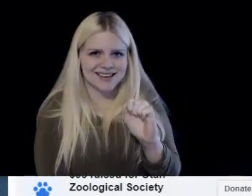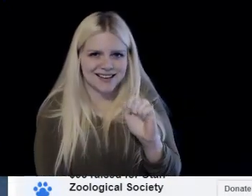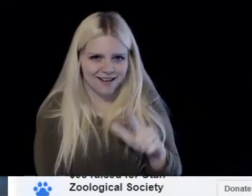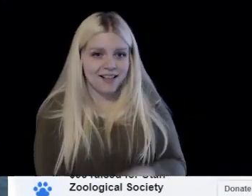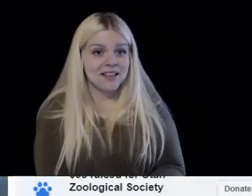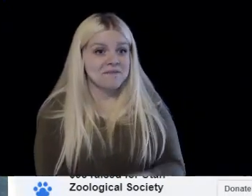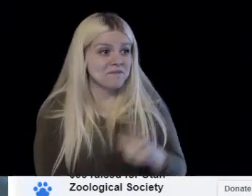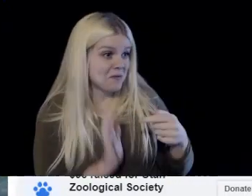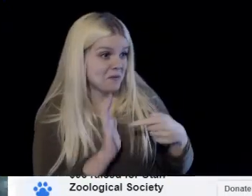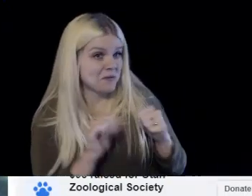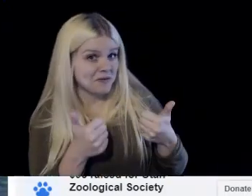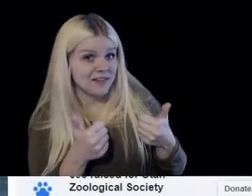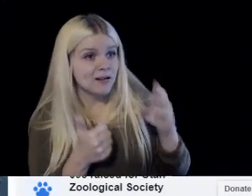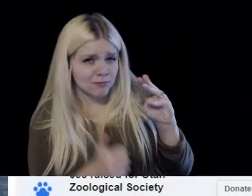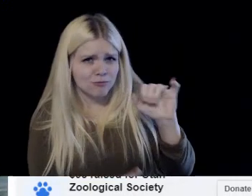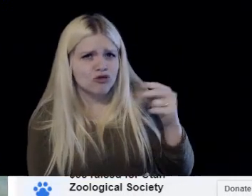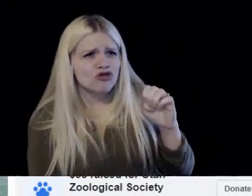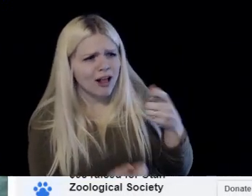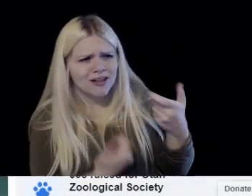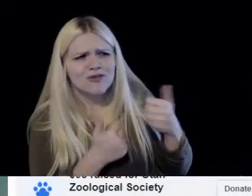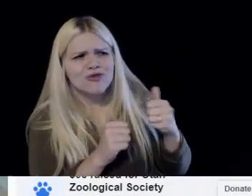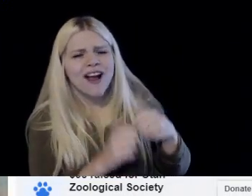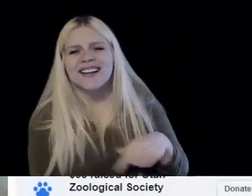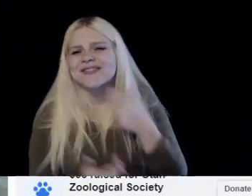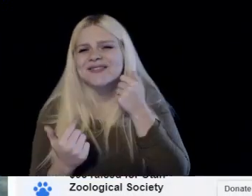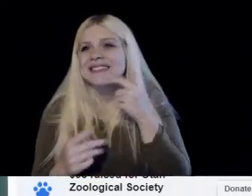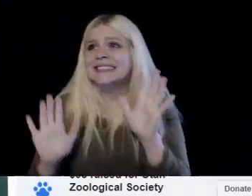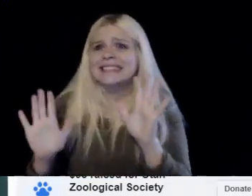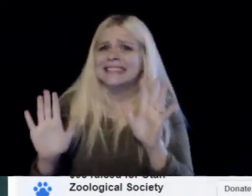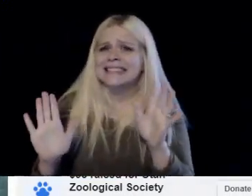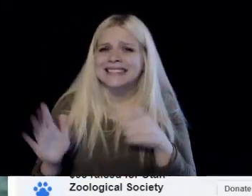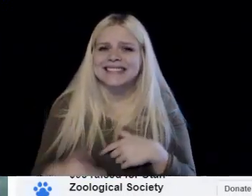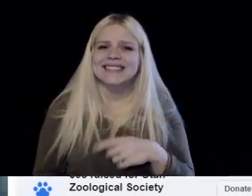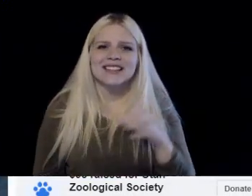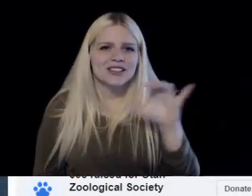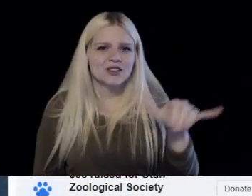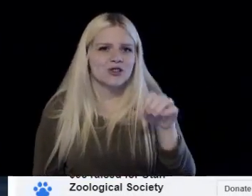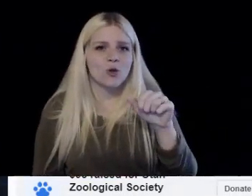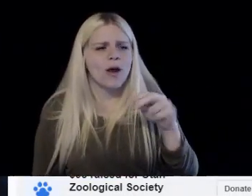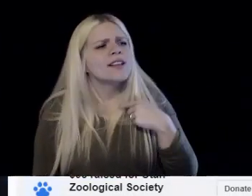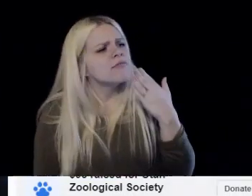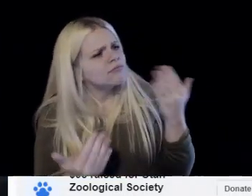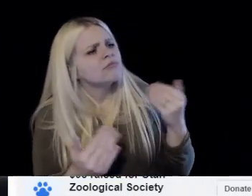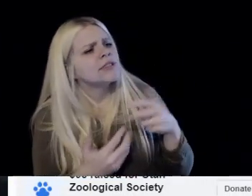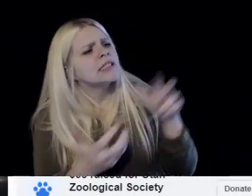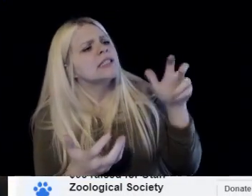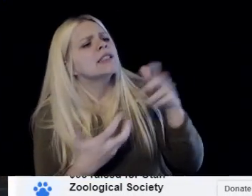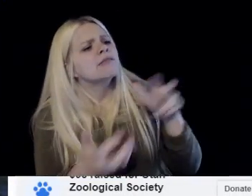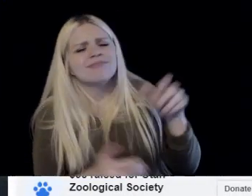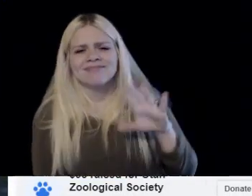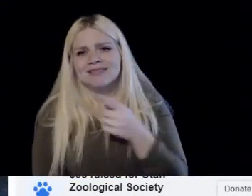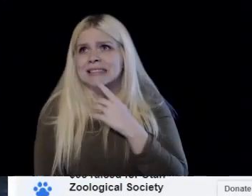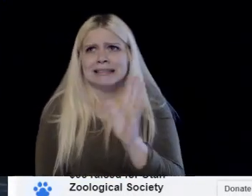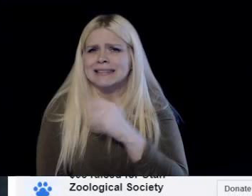Should she demonstrate? Joanne doesn't. We tried to put Joanne on the spot a couple times, and she won't do it. Michelle will do it!